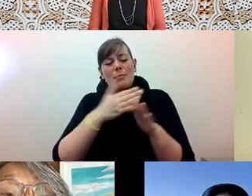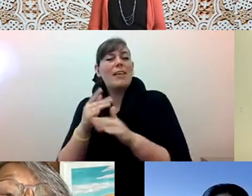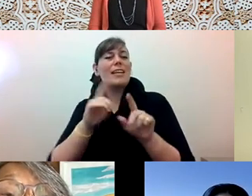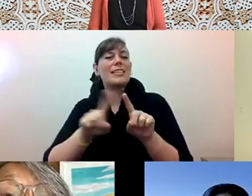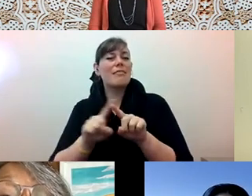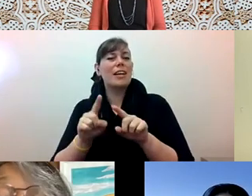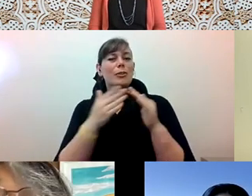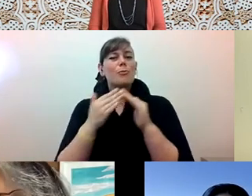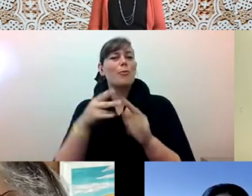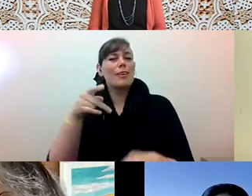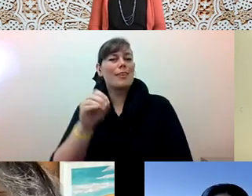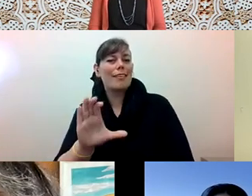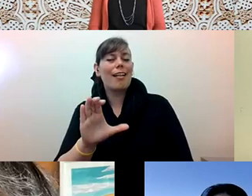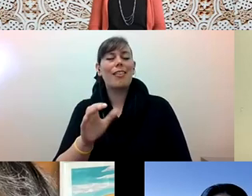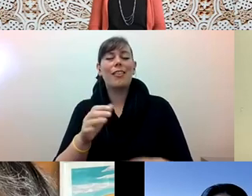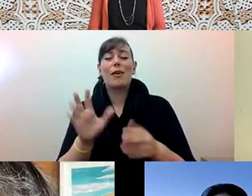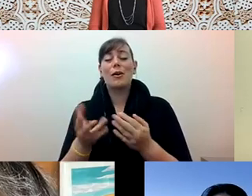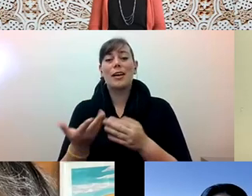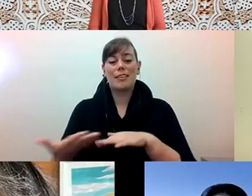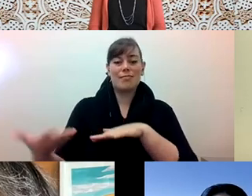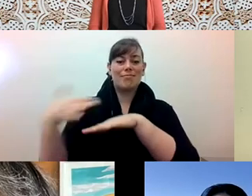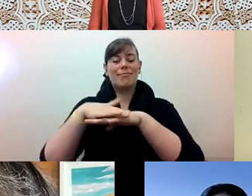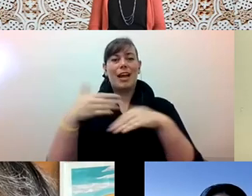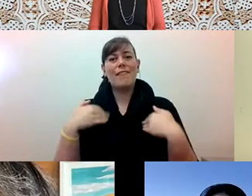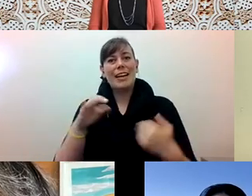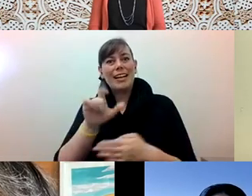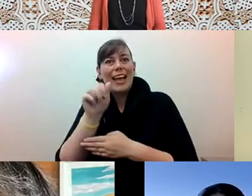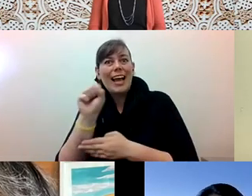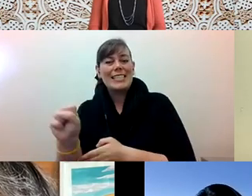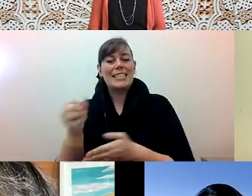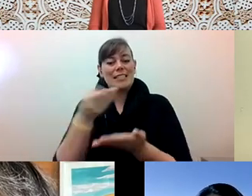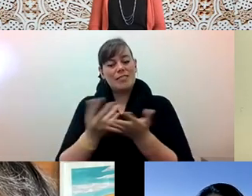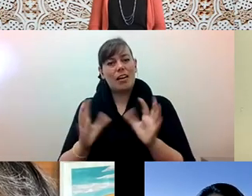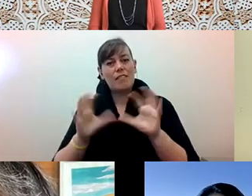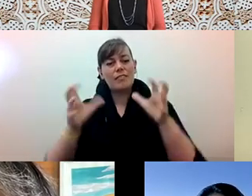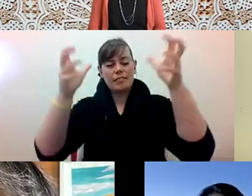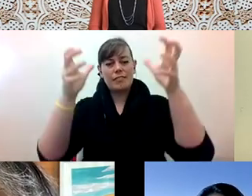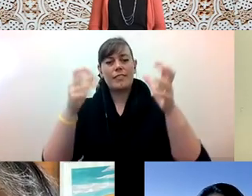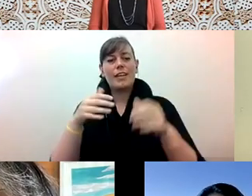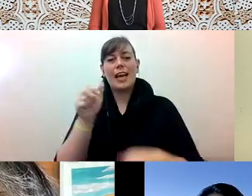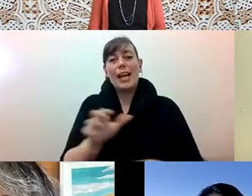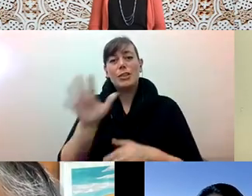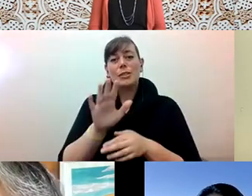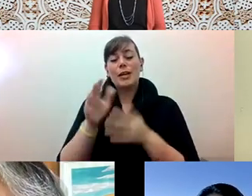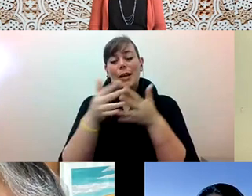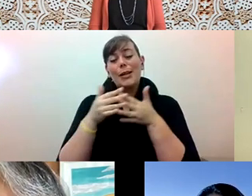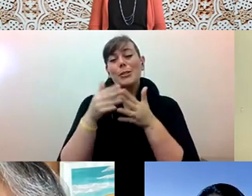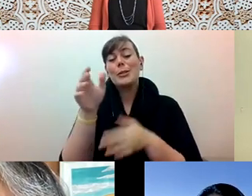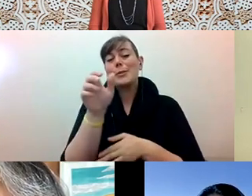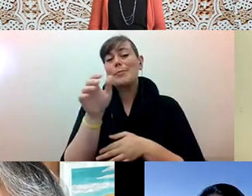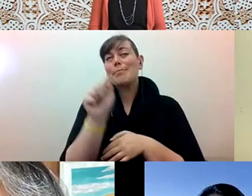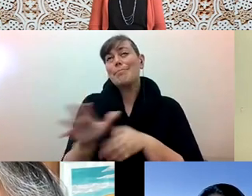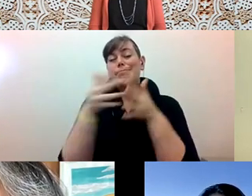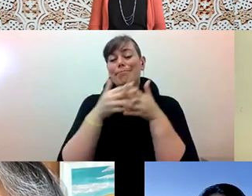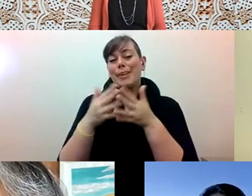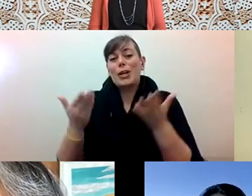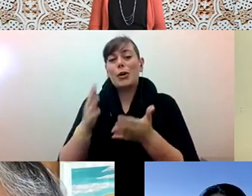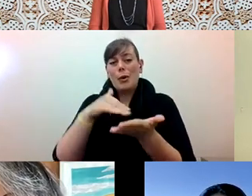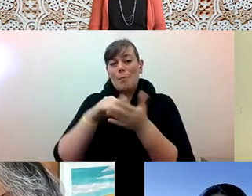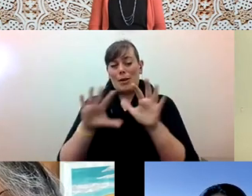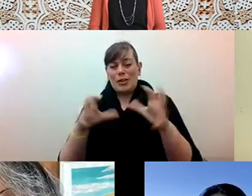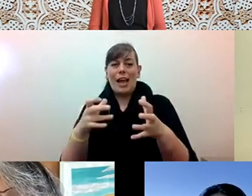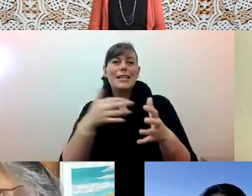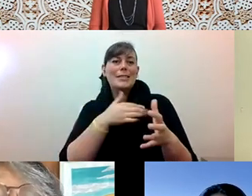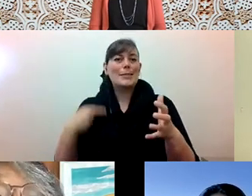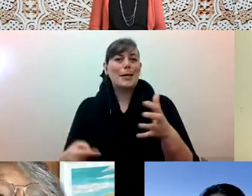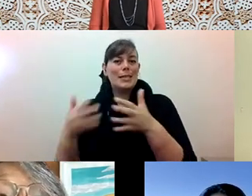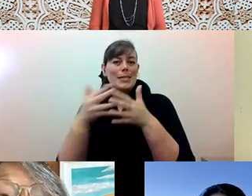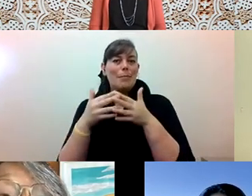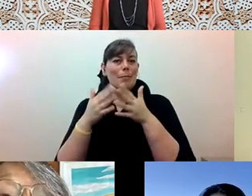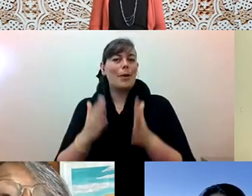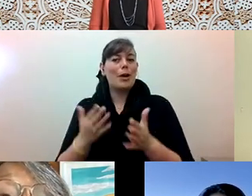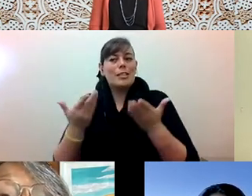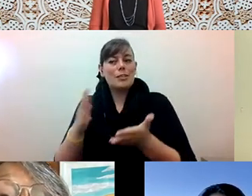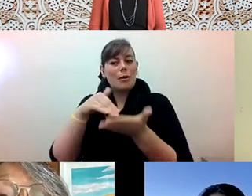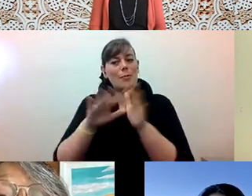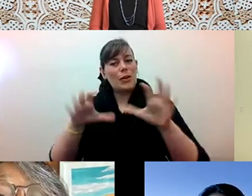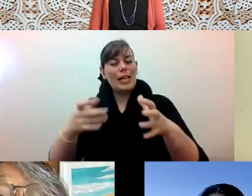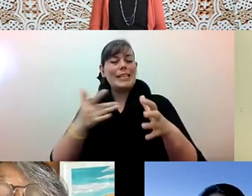Alex Tom he/him: And then you have class in there, so... so Asian Americans who are middle class Chinese Americans who are middle class in Fremont are going to be quite conservative, right? Now, now those people,